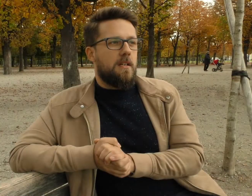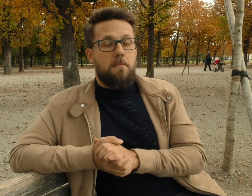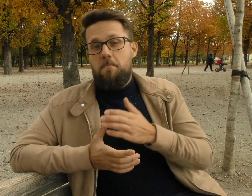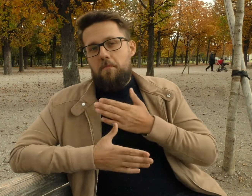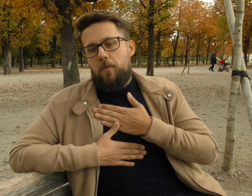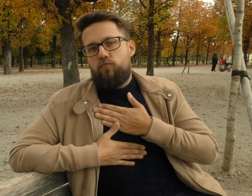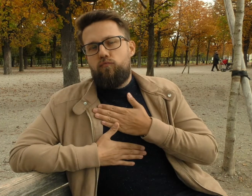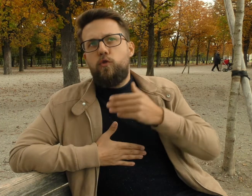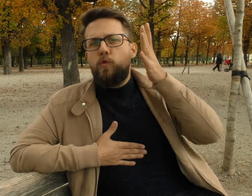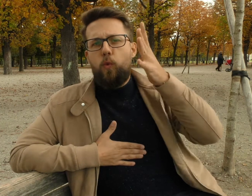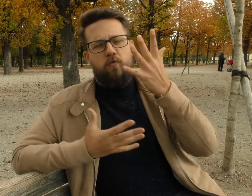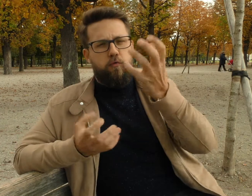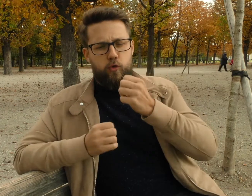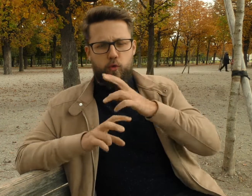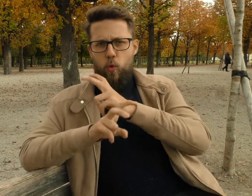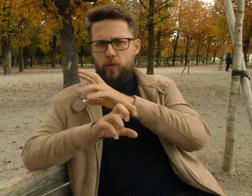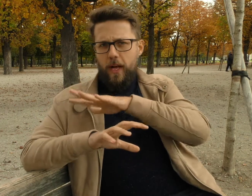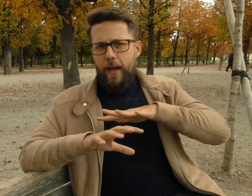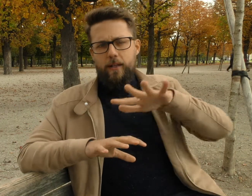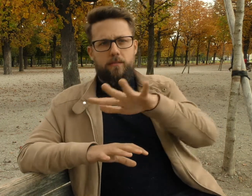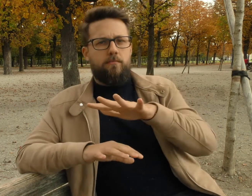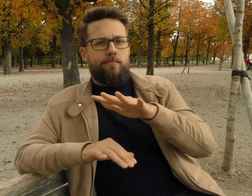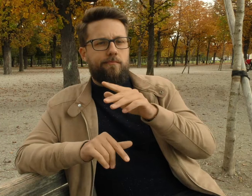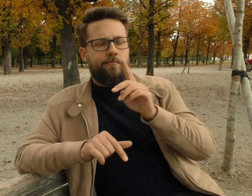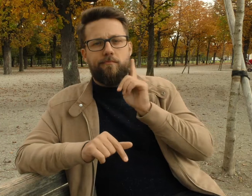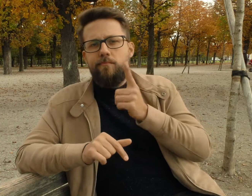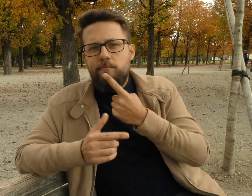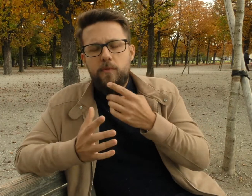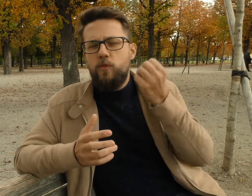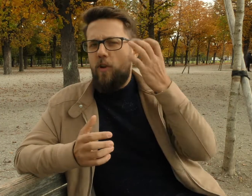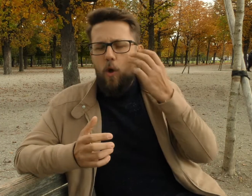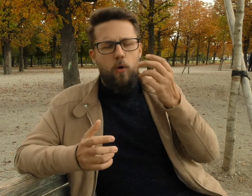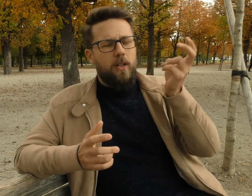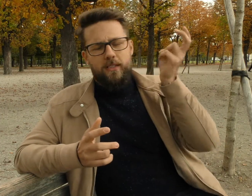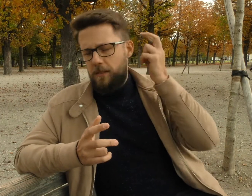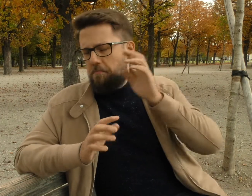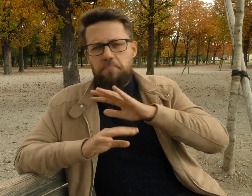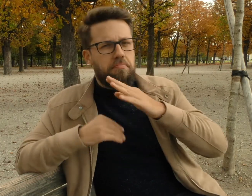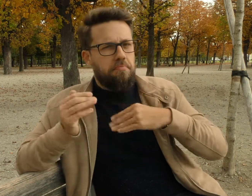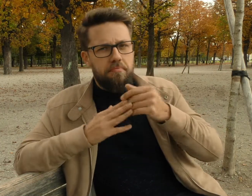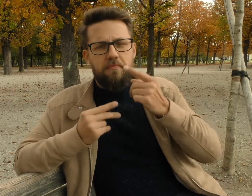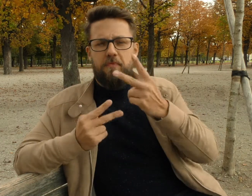For the future in Austria, I wish, that deaf, hard of hearing people, CI-wearers, all the same,